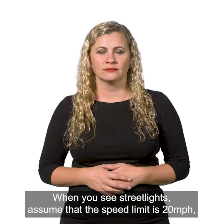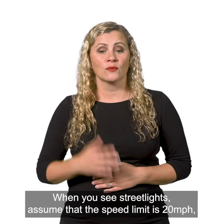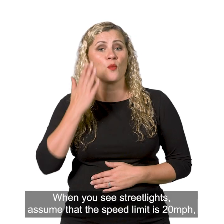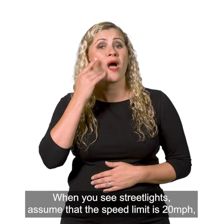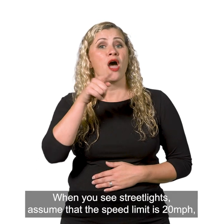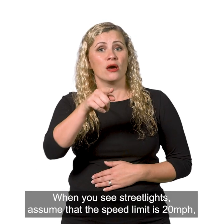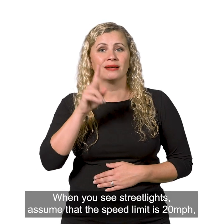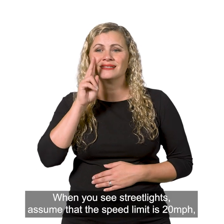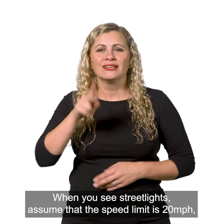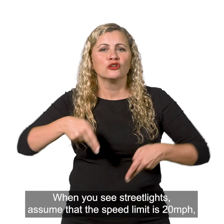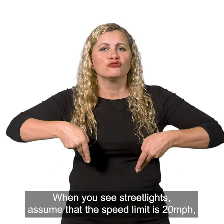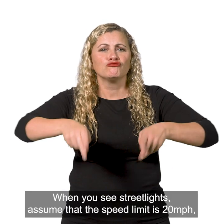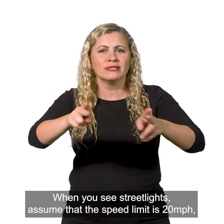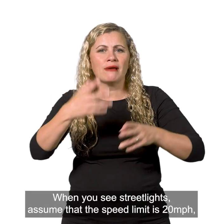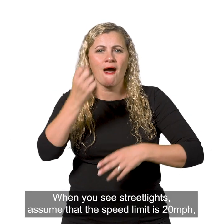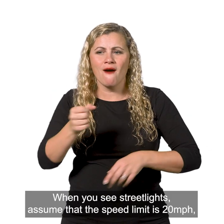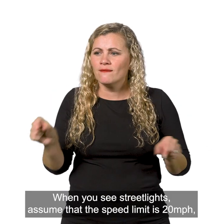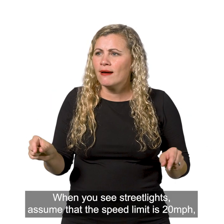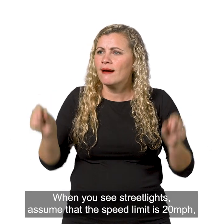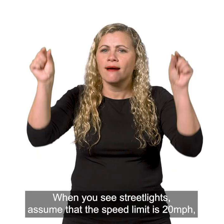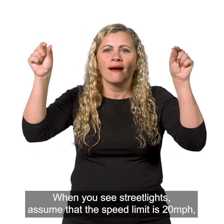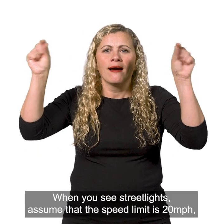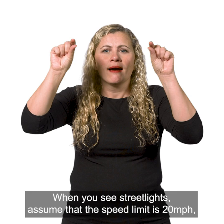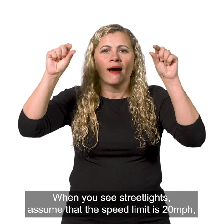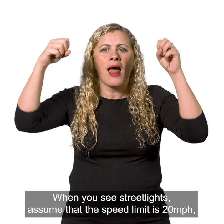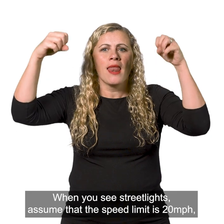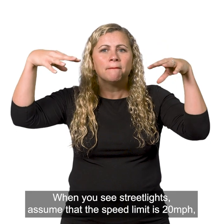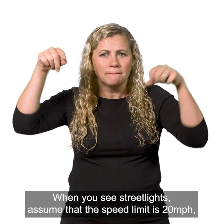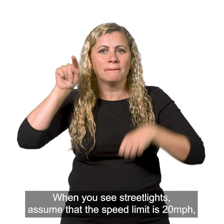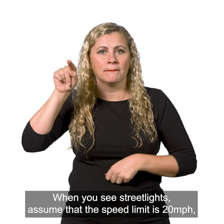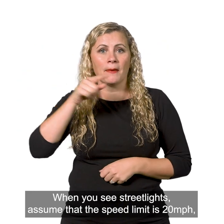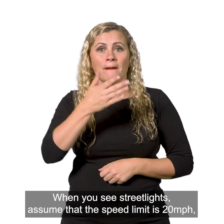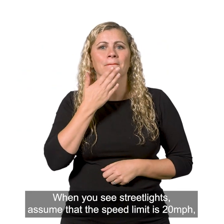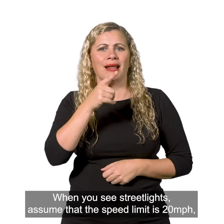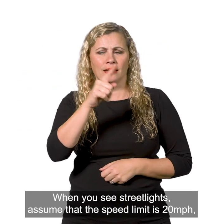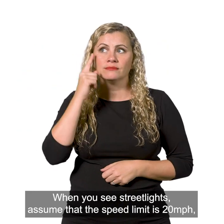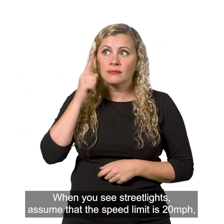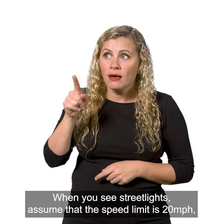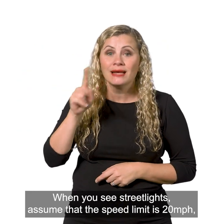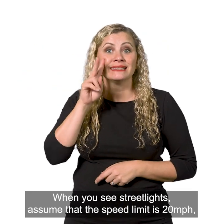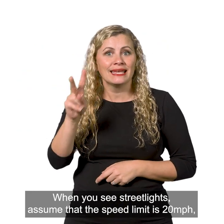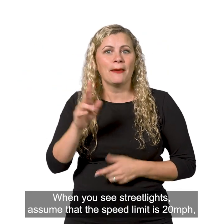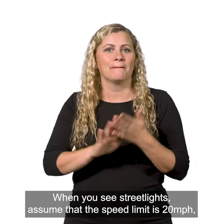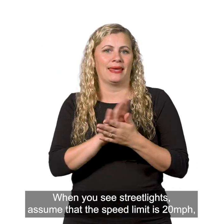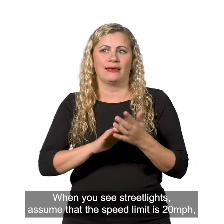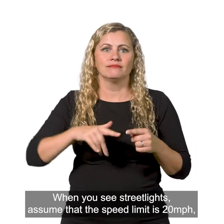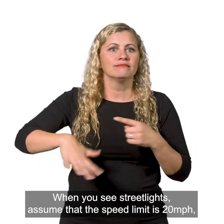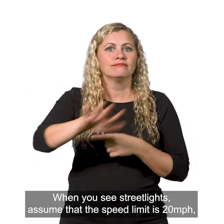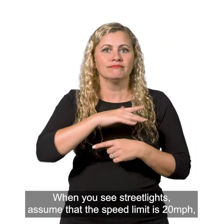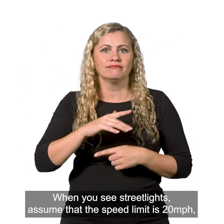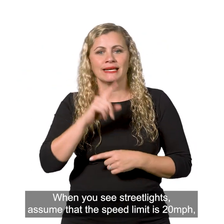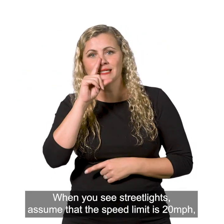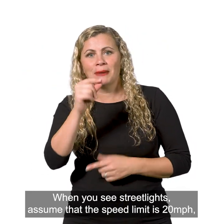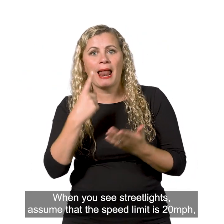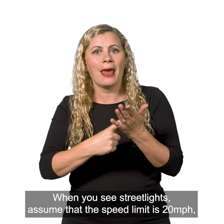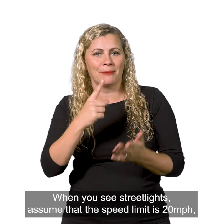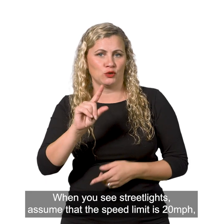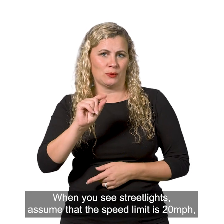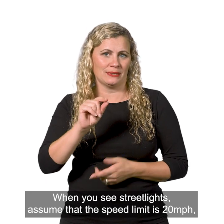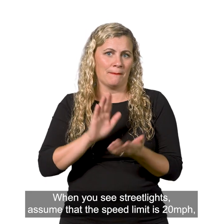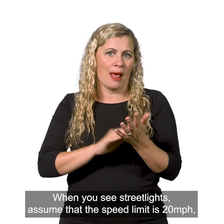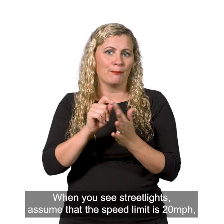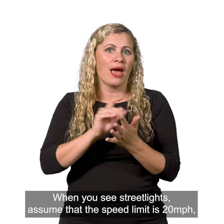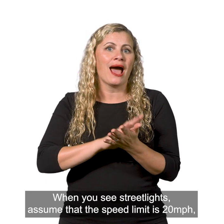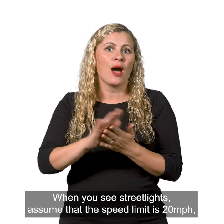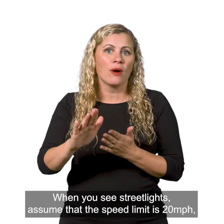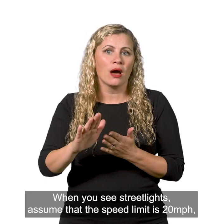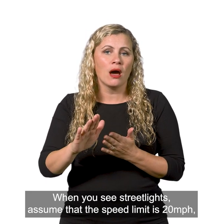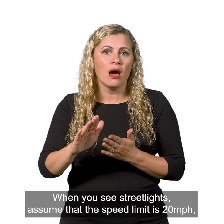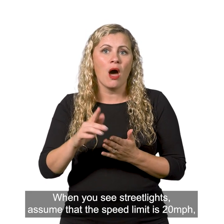When you see streetlights, assume that the speed limit is 20mph,